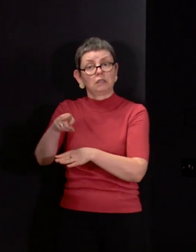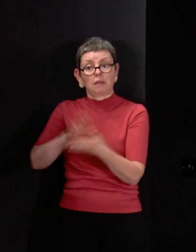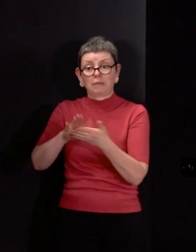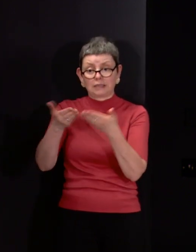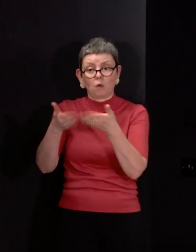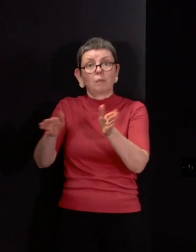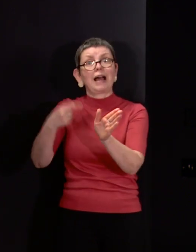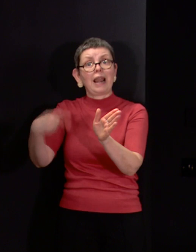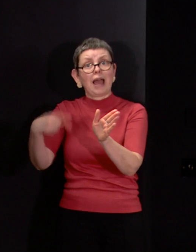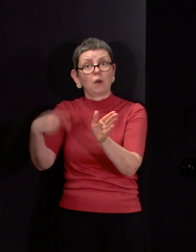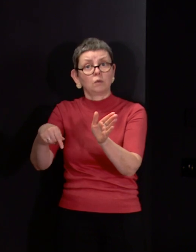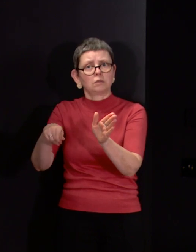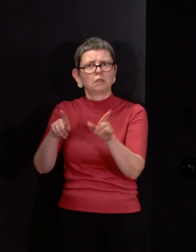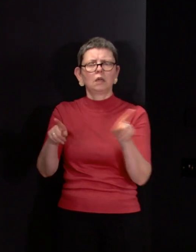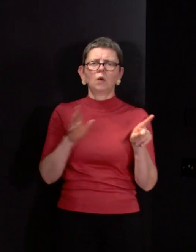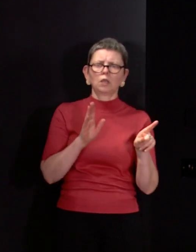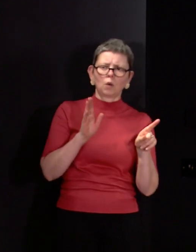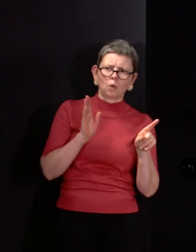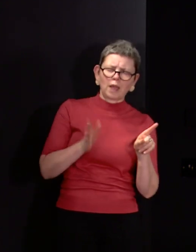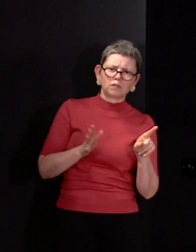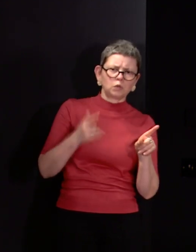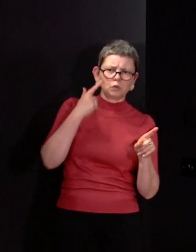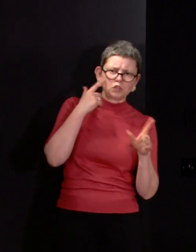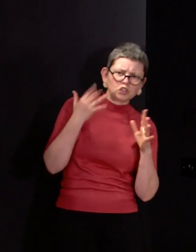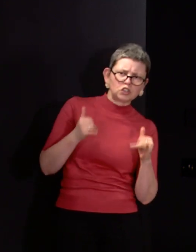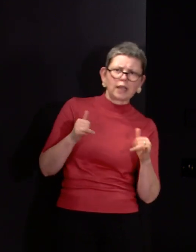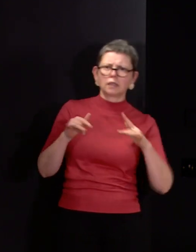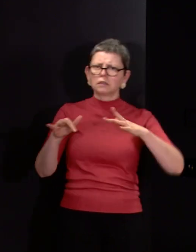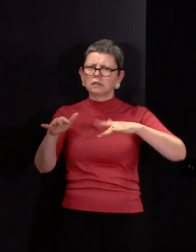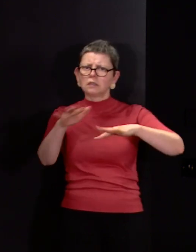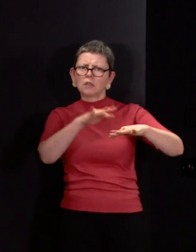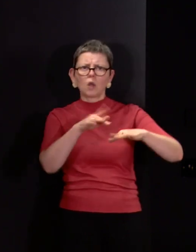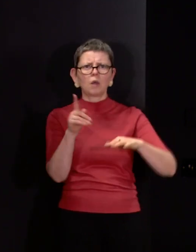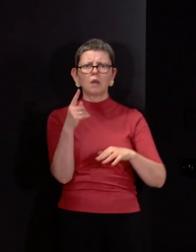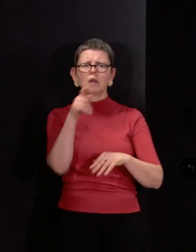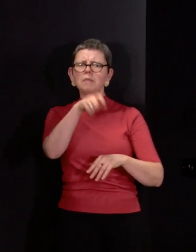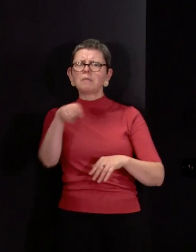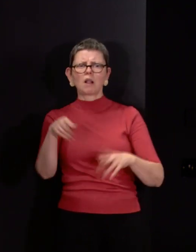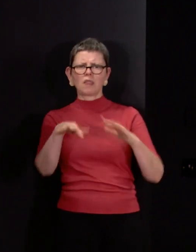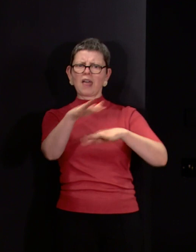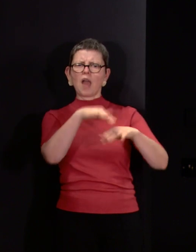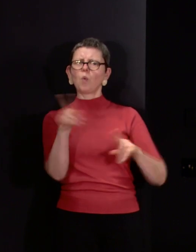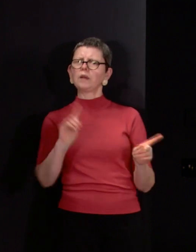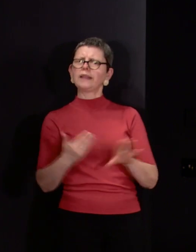to find out exactly what lies behind people's presence in public. But we're going to continue